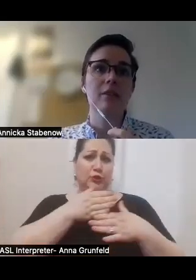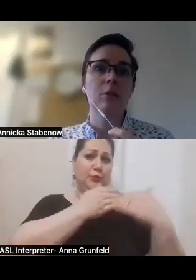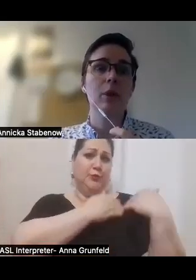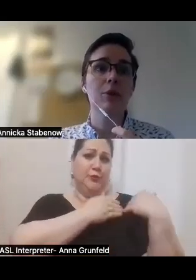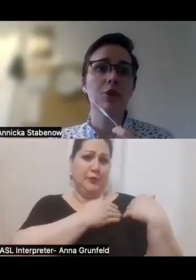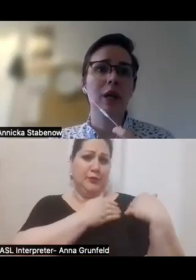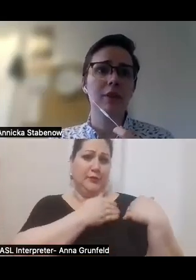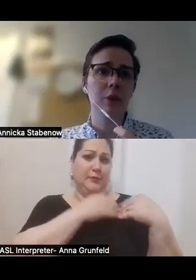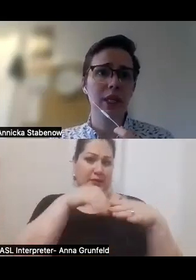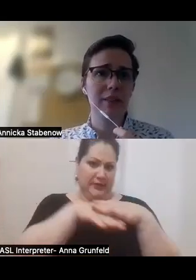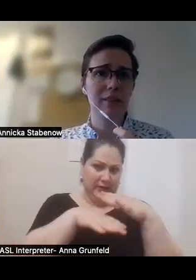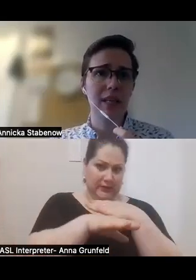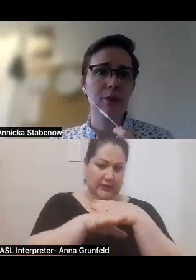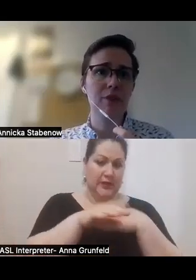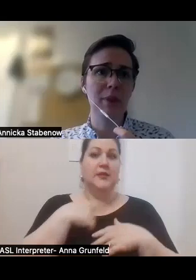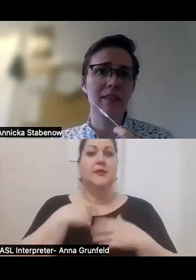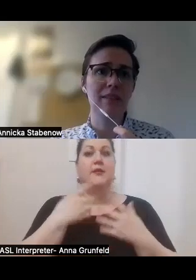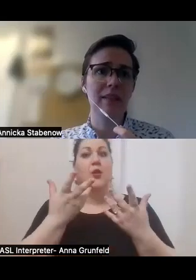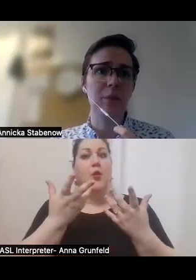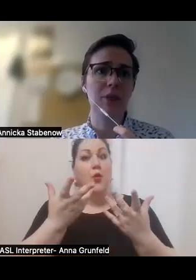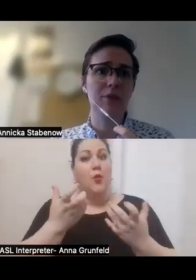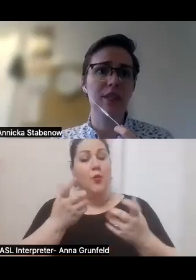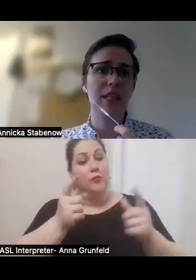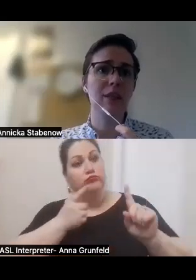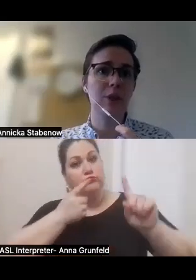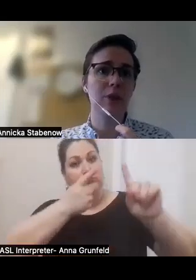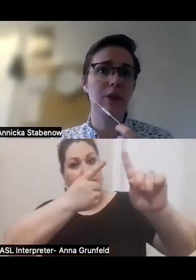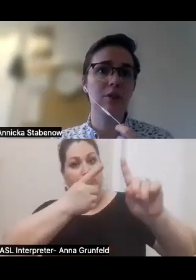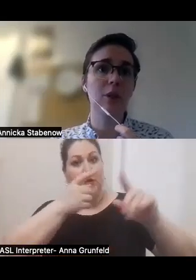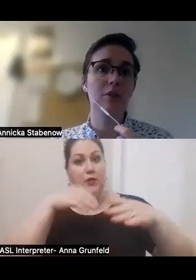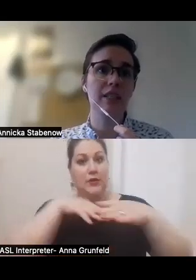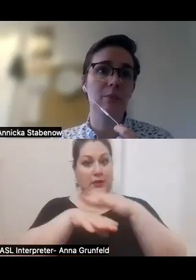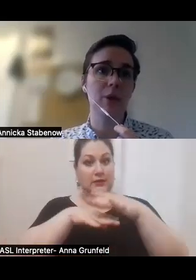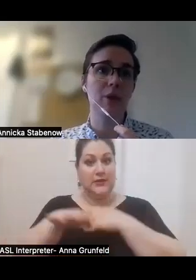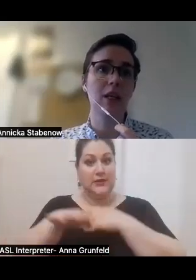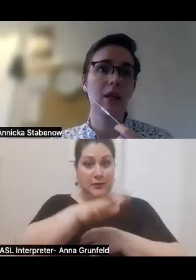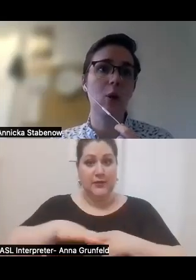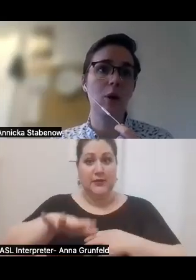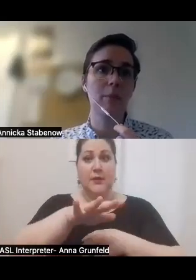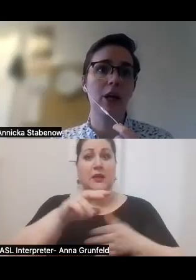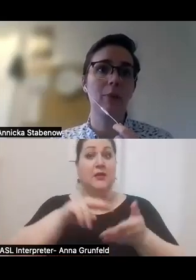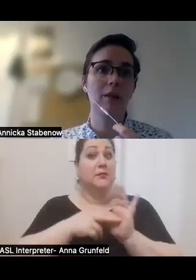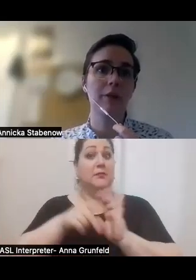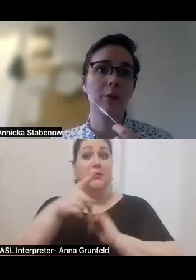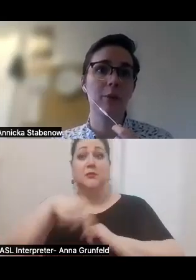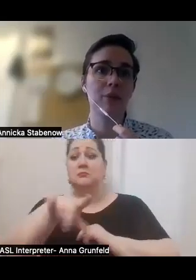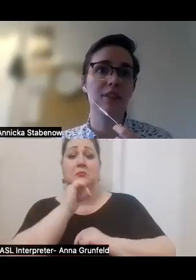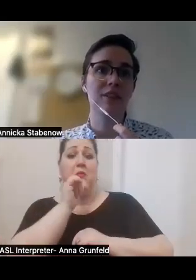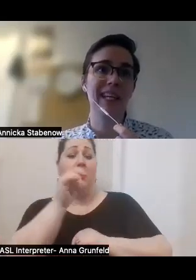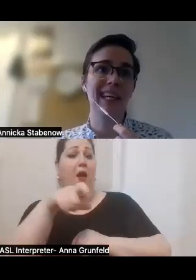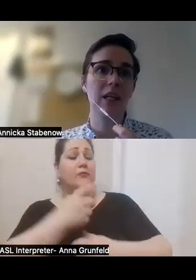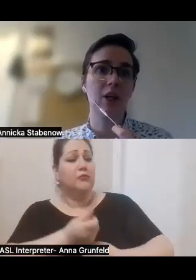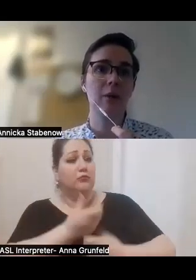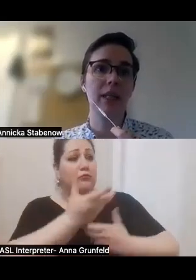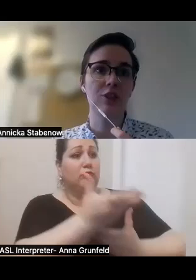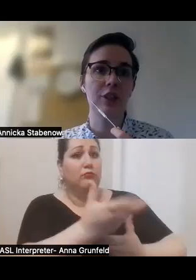We will strive to create an accessible space that reduces the need for you to disclose a disability or impairment for the purposes of gaining an accommodation.